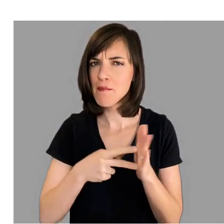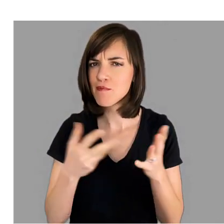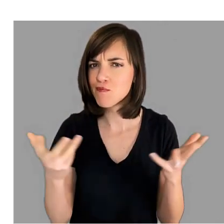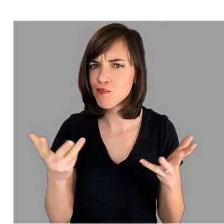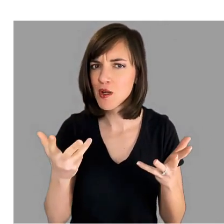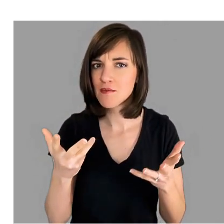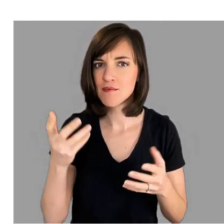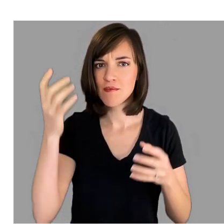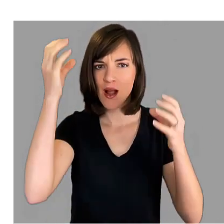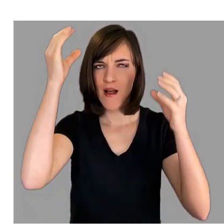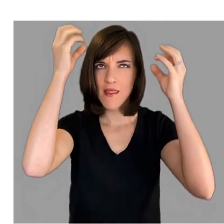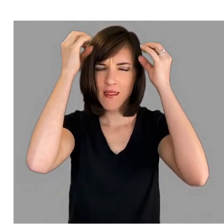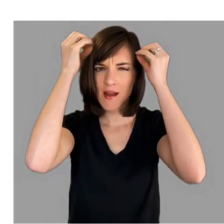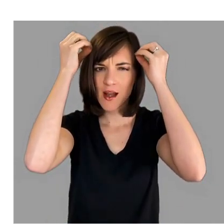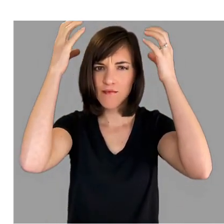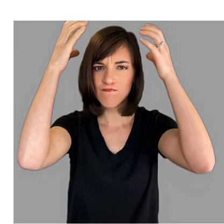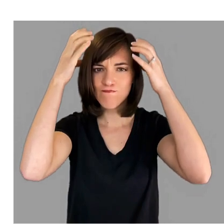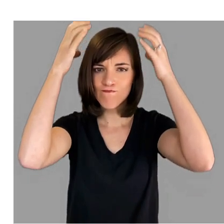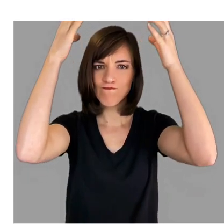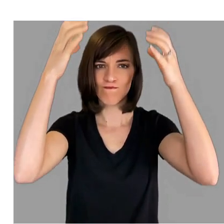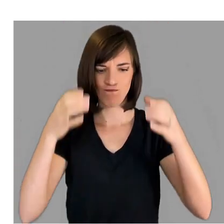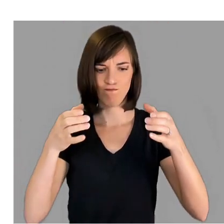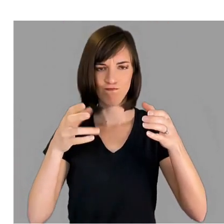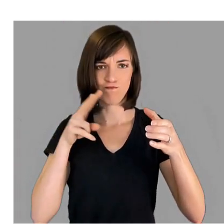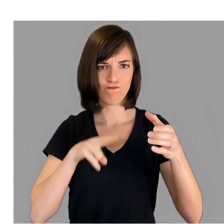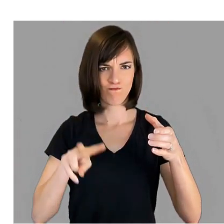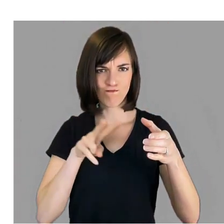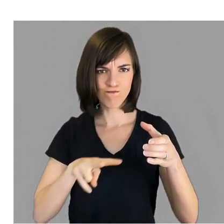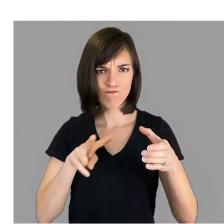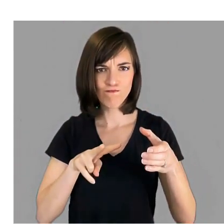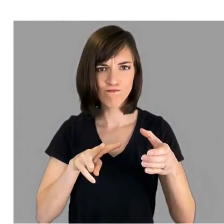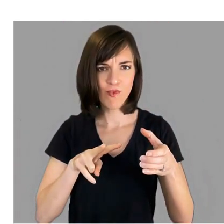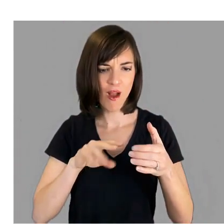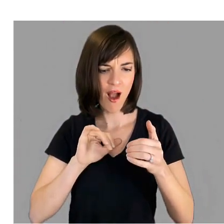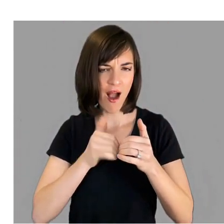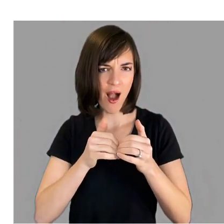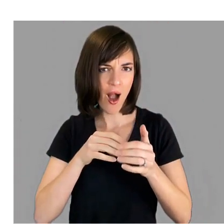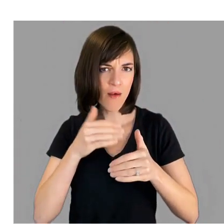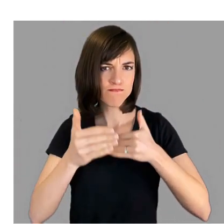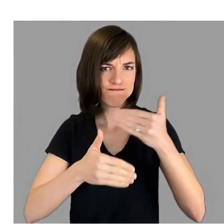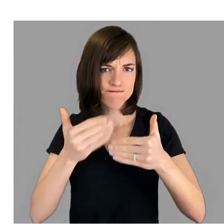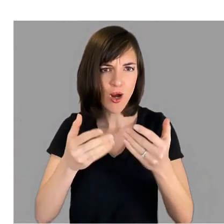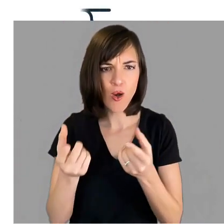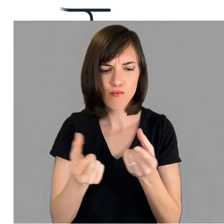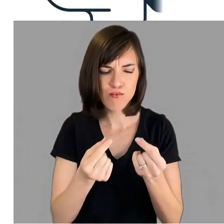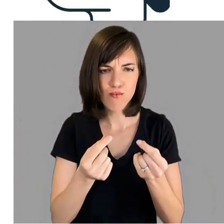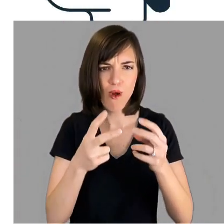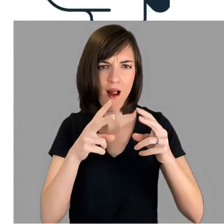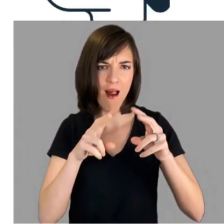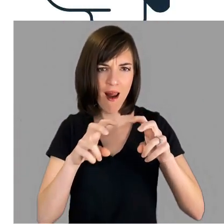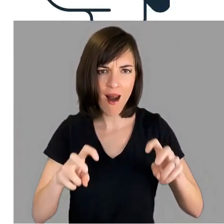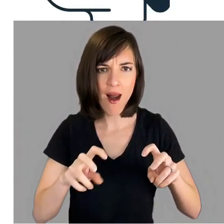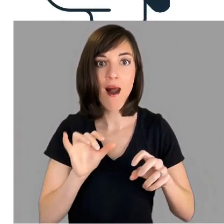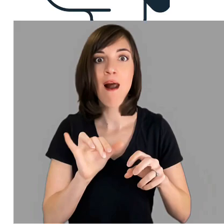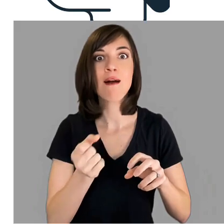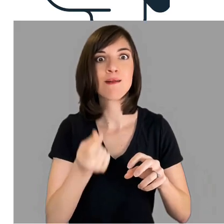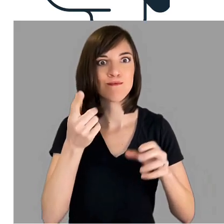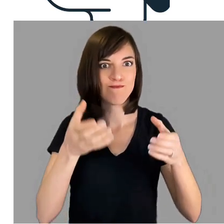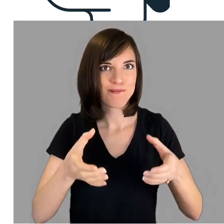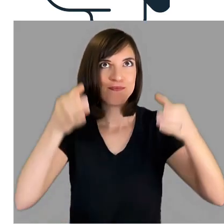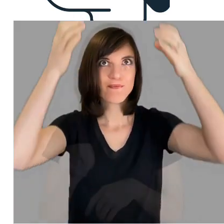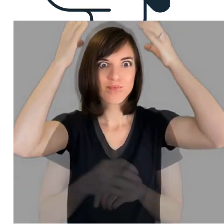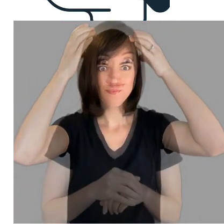cognitive processes, such as self-management, self-regulation, and self-monitoring. Essentially,